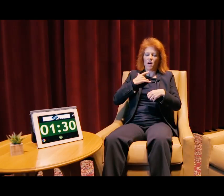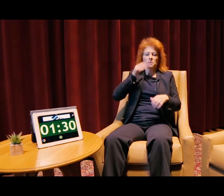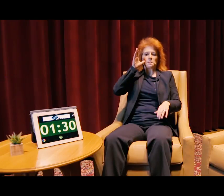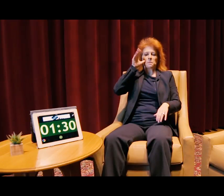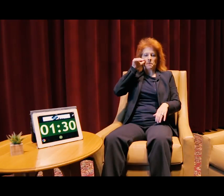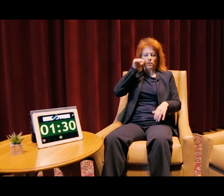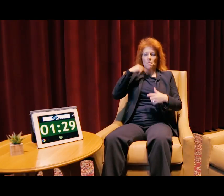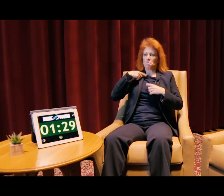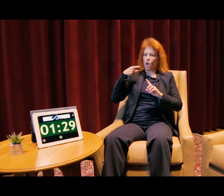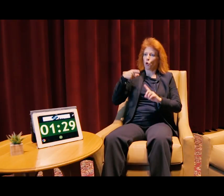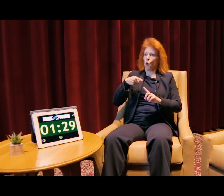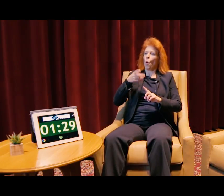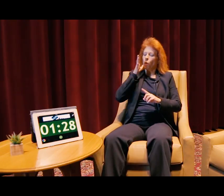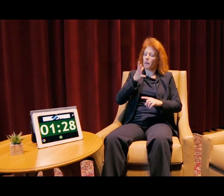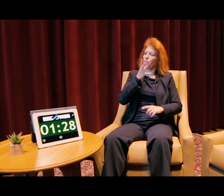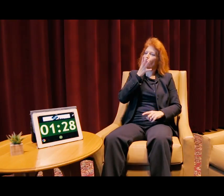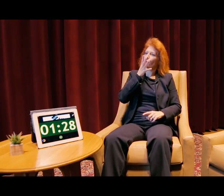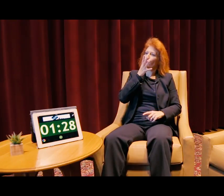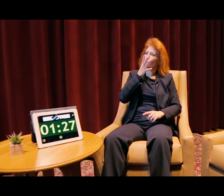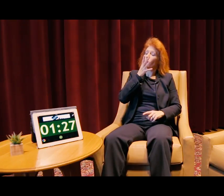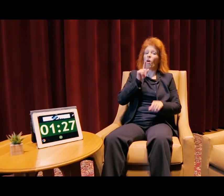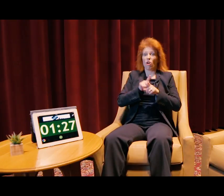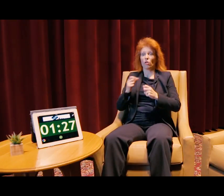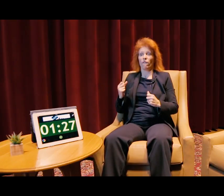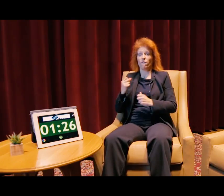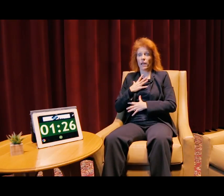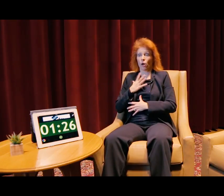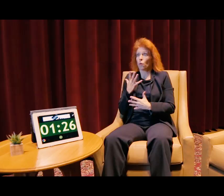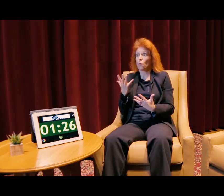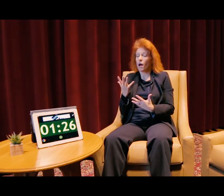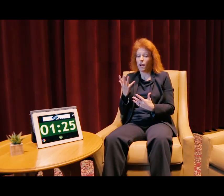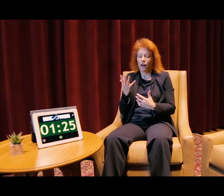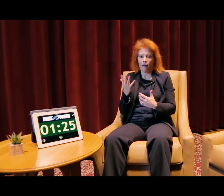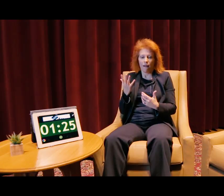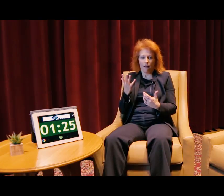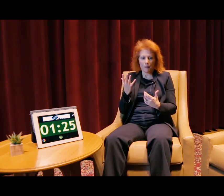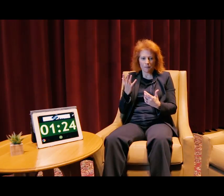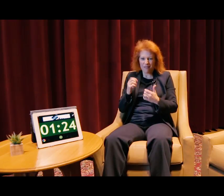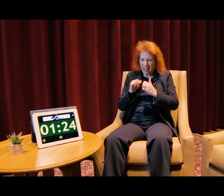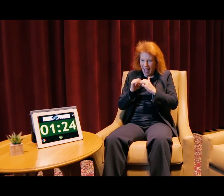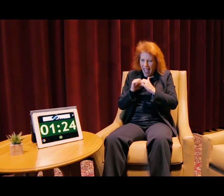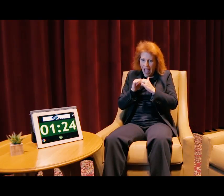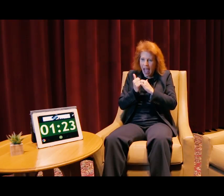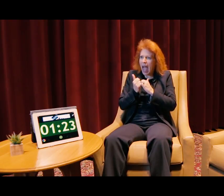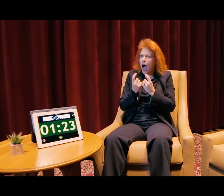that my goal was to be a mom, and pure fear that how does it happen, and when does it happen,